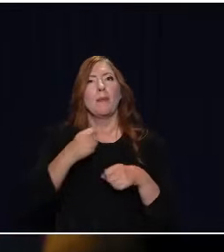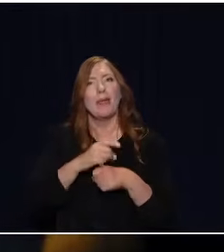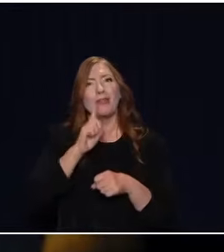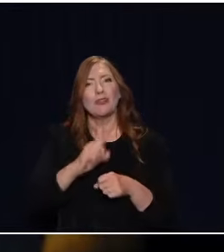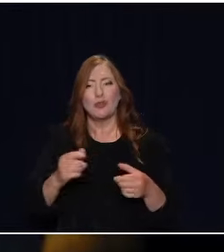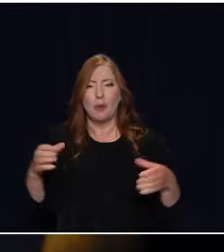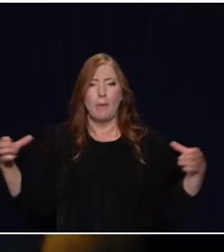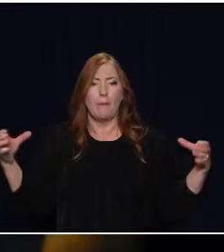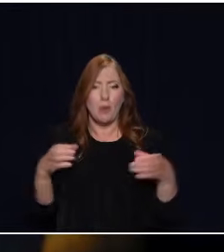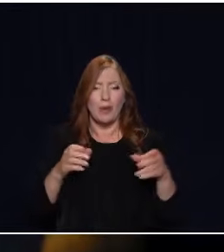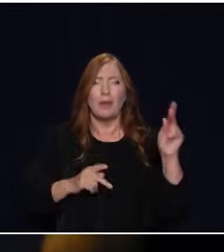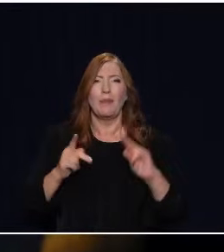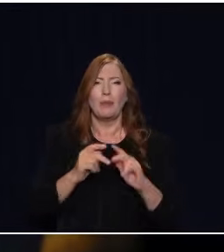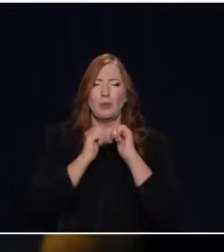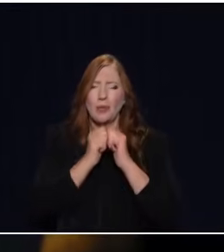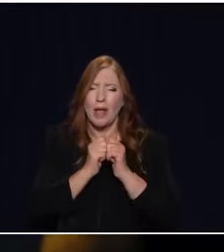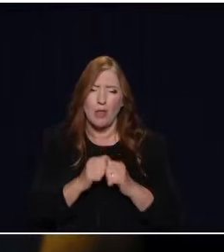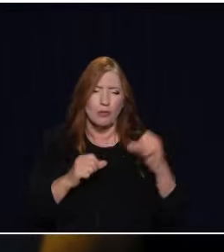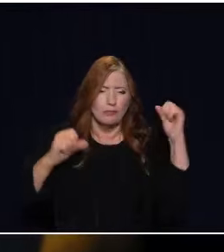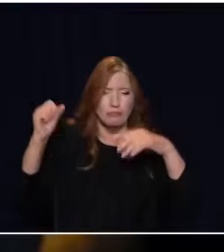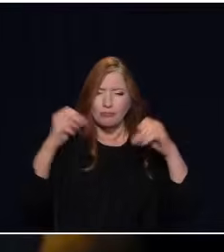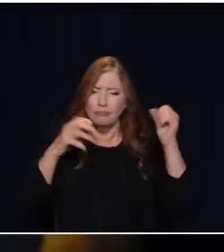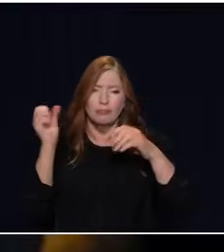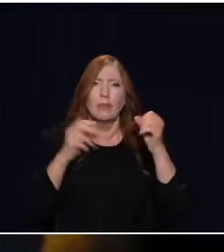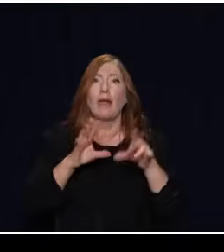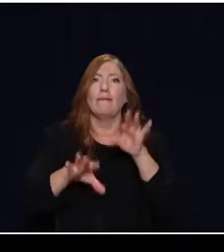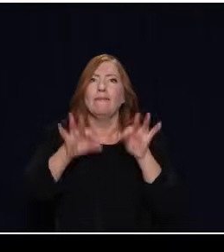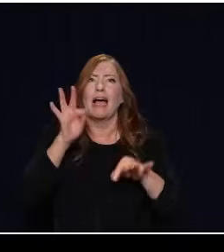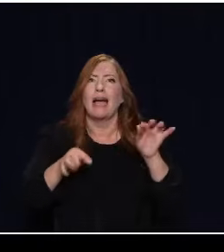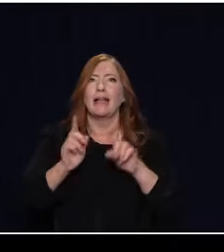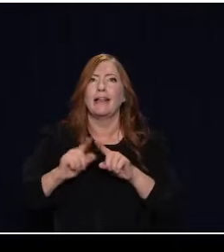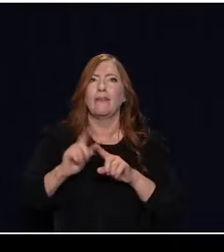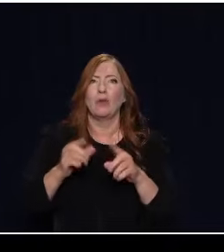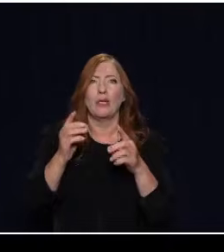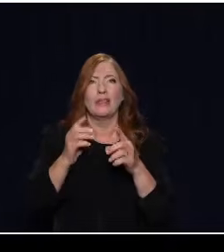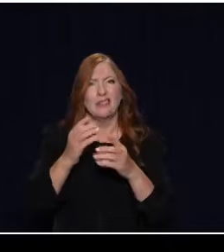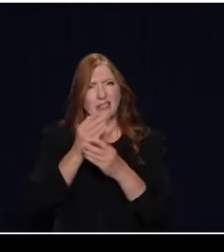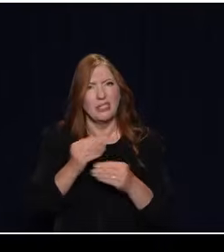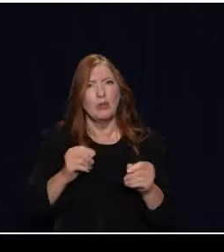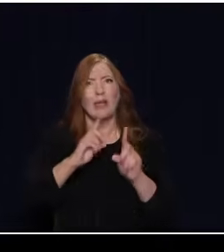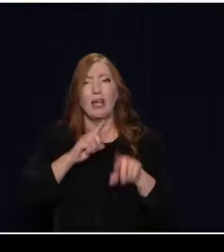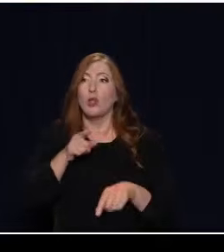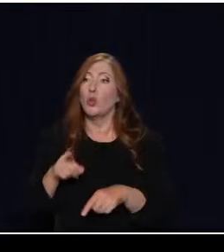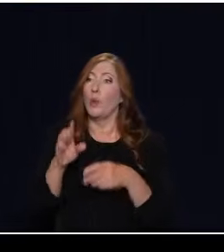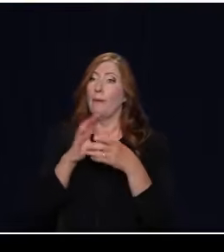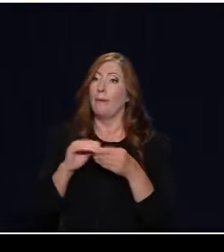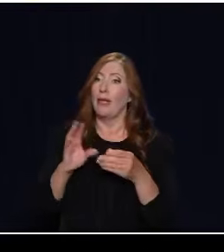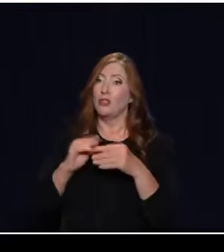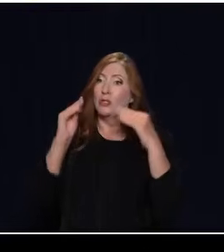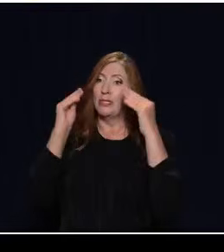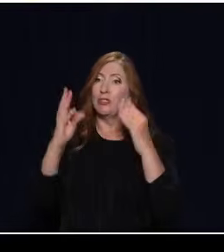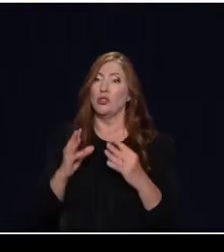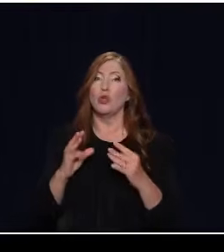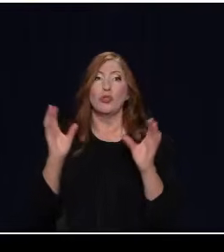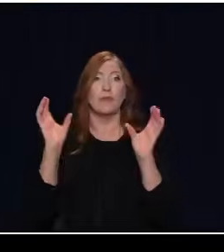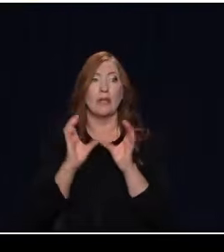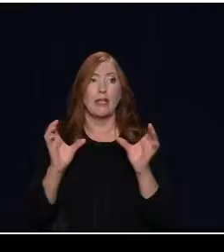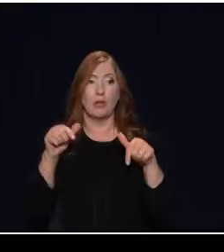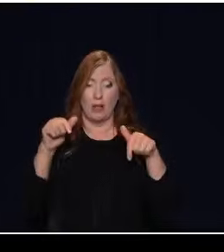I BELIEVE THE SOLUTIONS ARE OUT THERE. WE NEED TO BRING AND HAVE THE OPPORTUNITY TO BRING PEOPLE TOGETHER. WE'LL FIND THOSE SOLUTIONS.